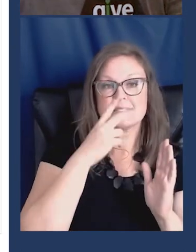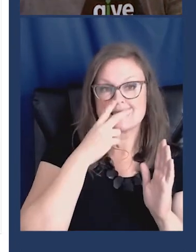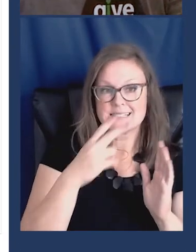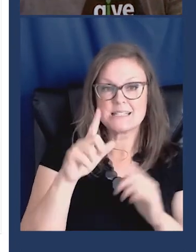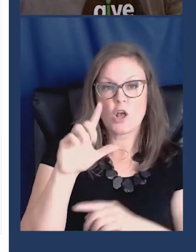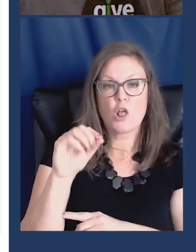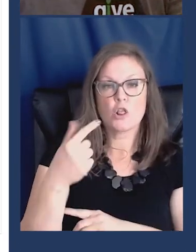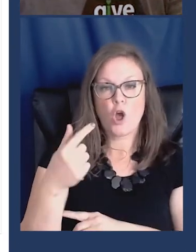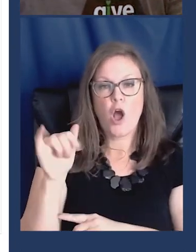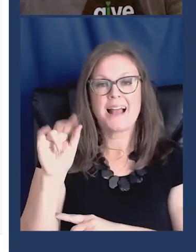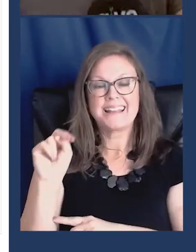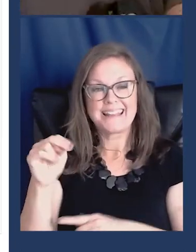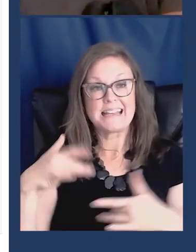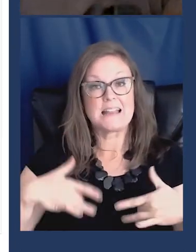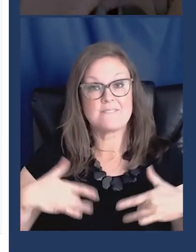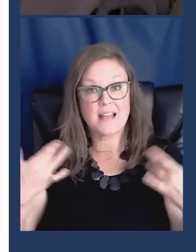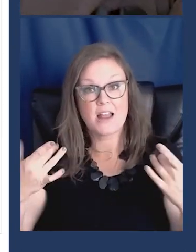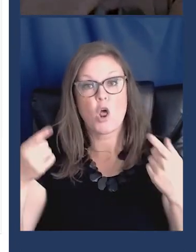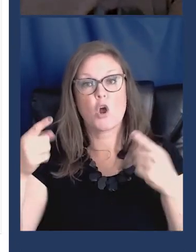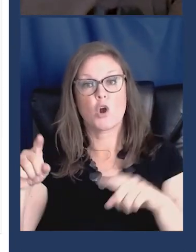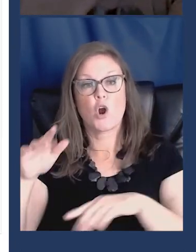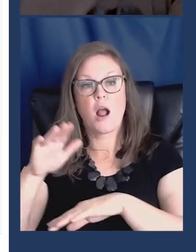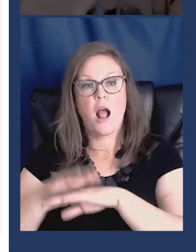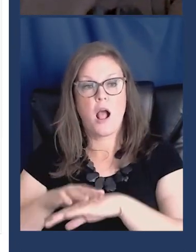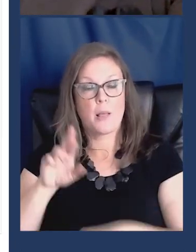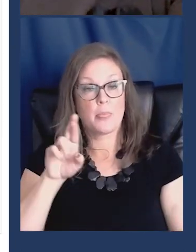over on the right, assuming, Oh, I want to do one more thing.